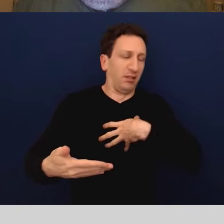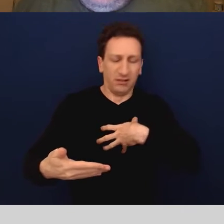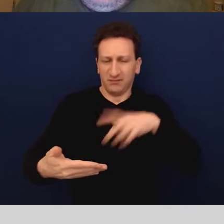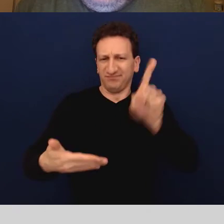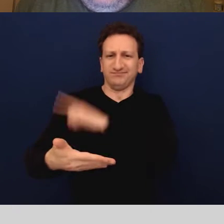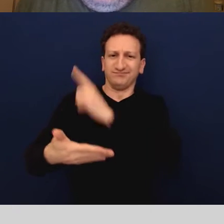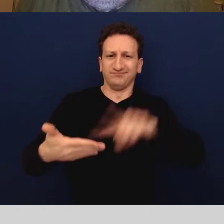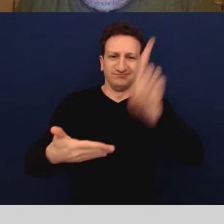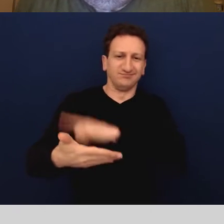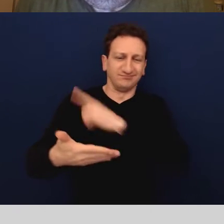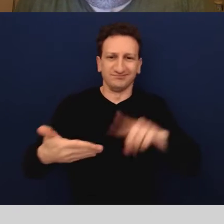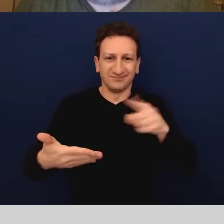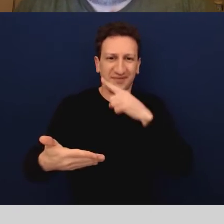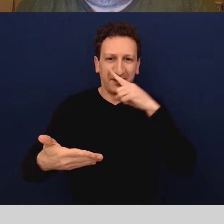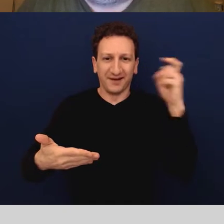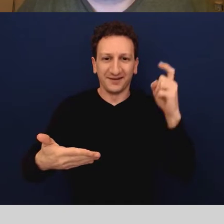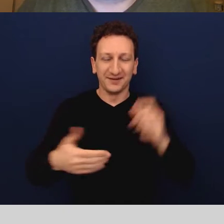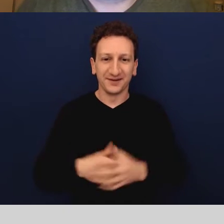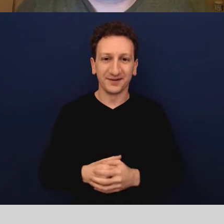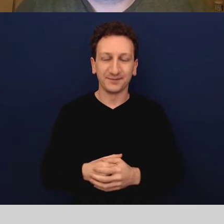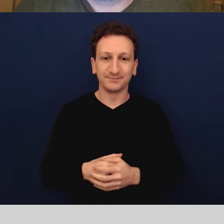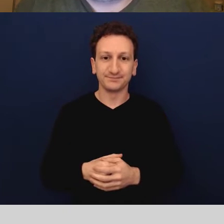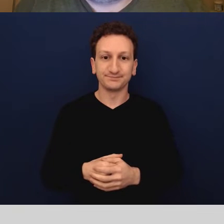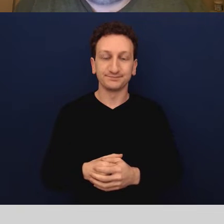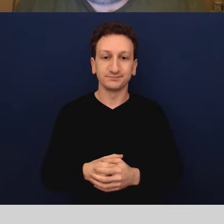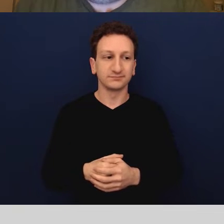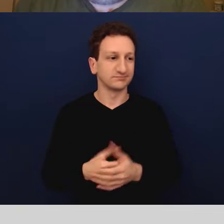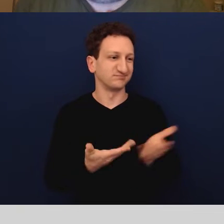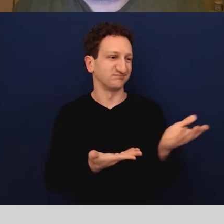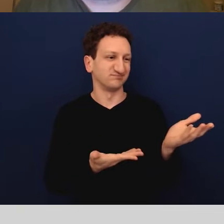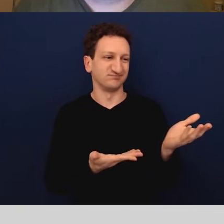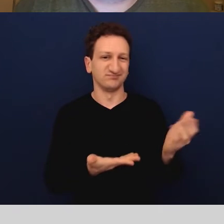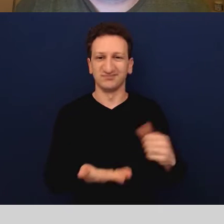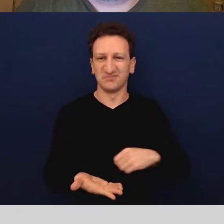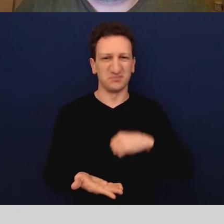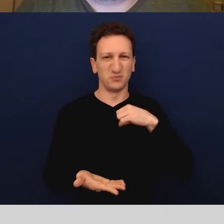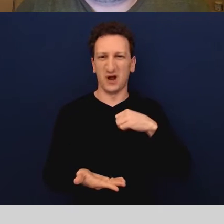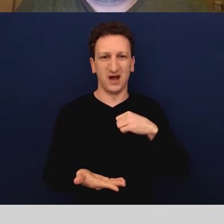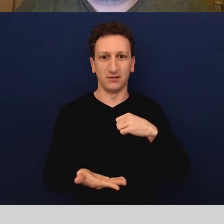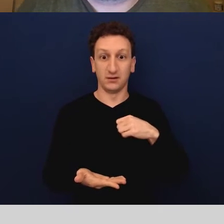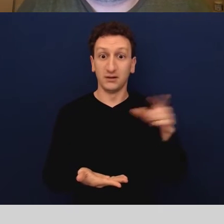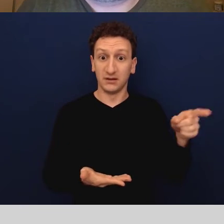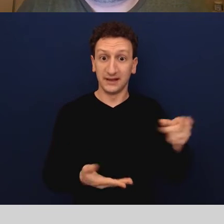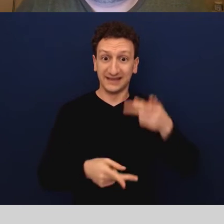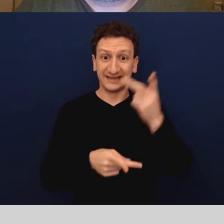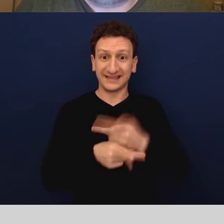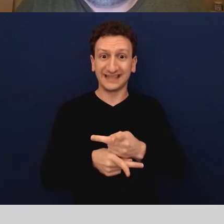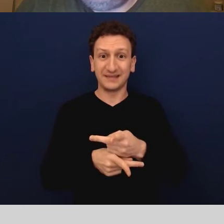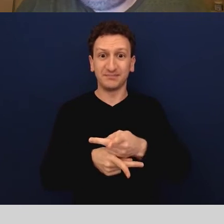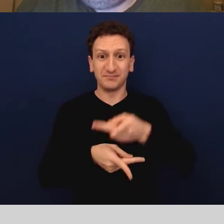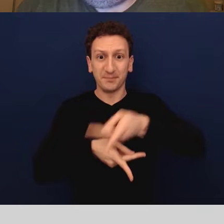and it still looks bad. This is not something you wanna maintain. This is not something you wanna look at.